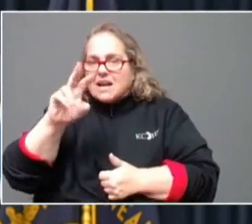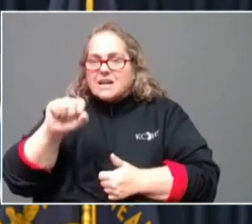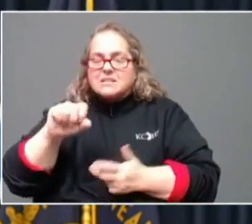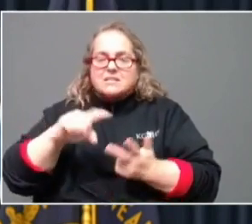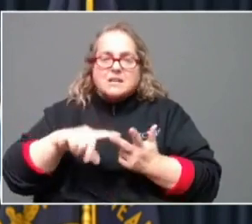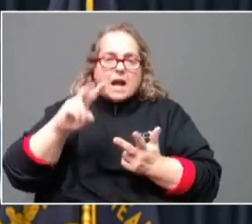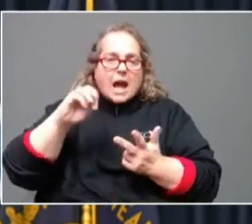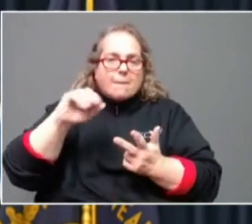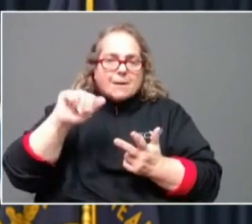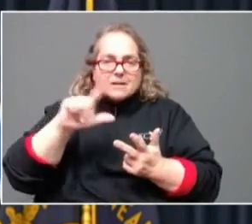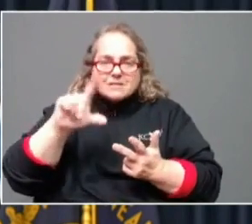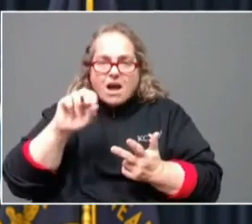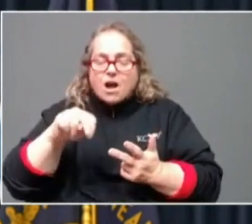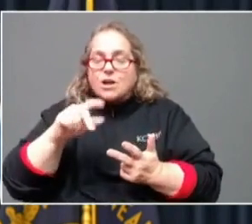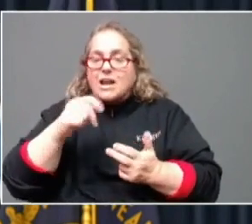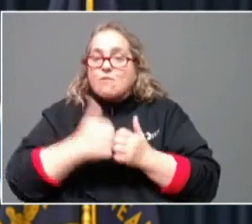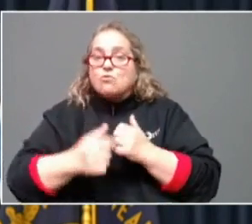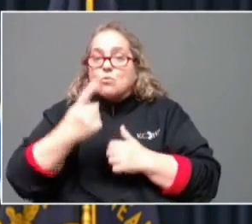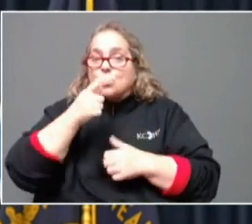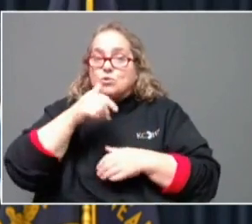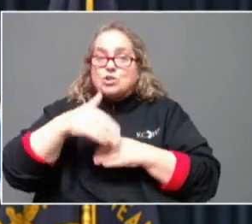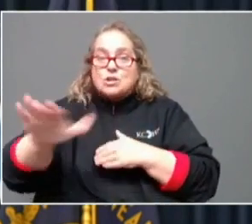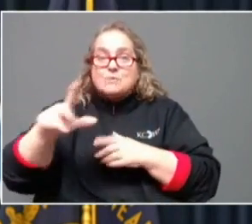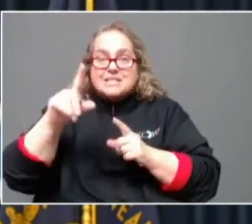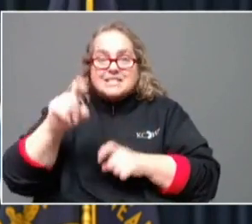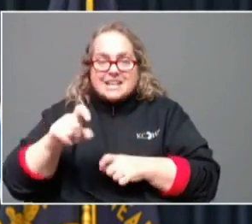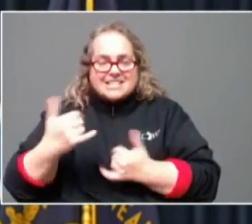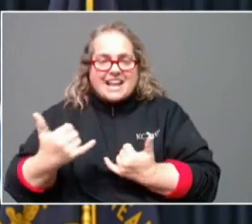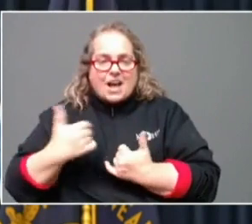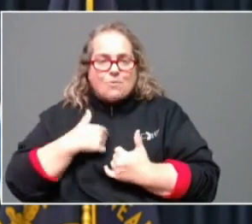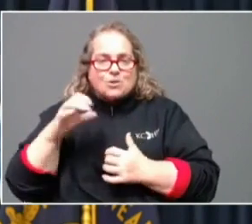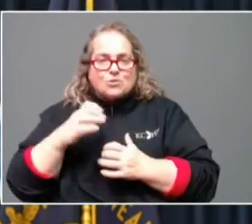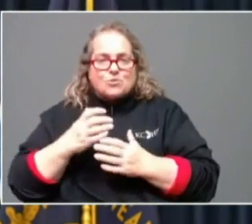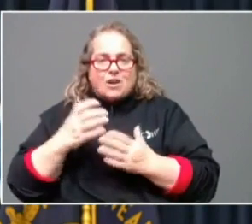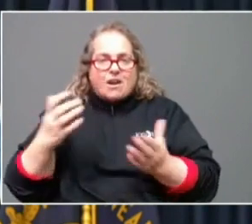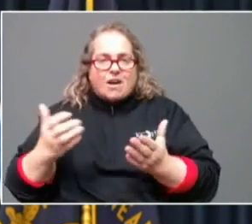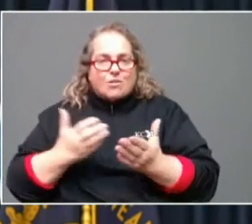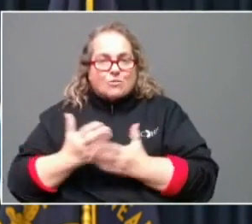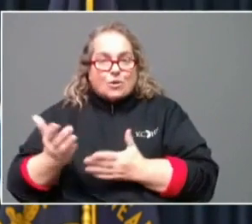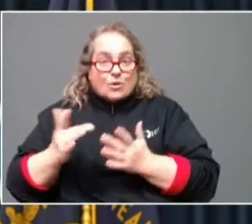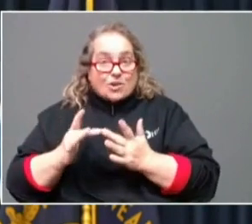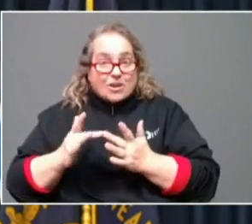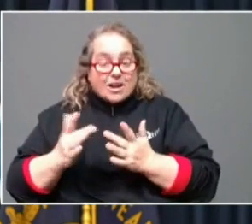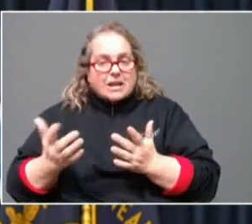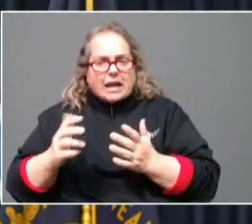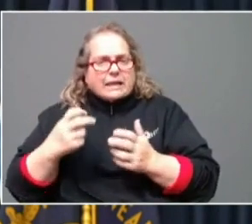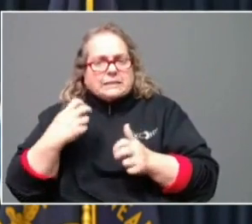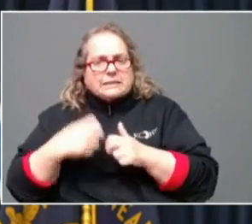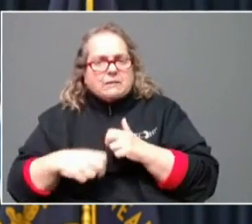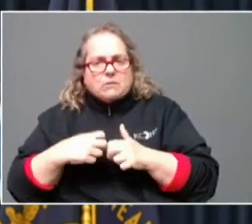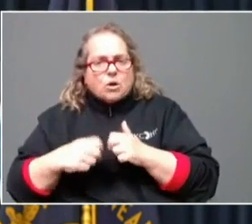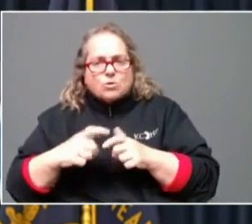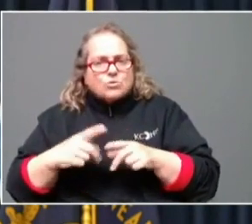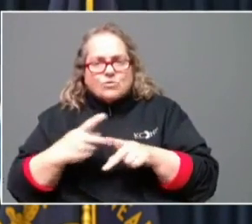who ships tests because now we do so much through e commerce. It's just a really difficult figure in a smaller population to get at